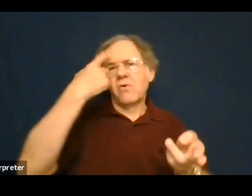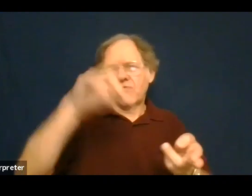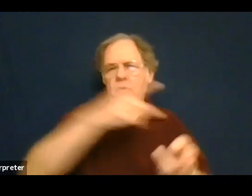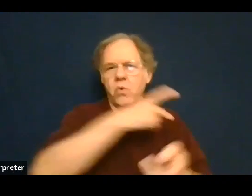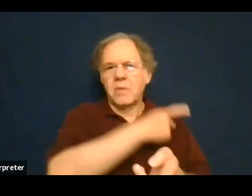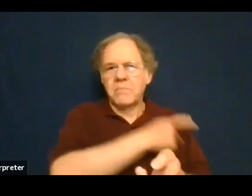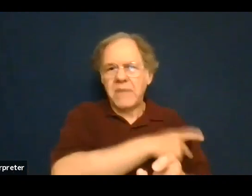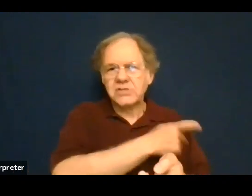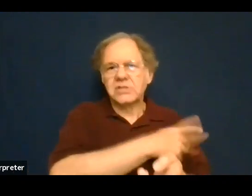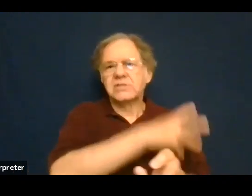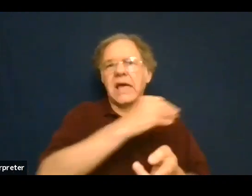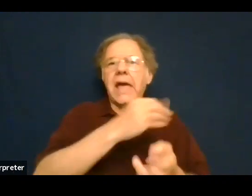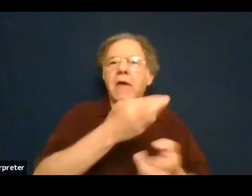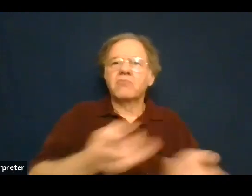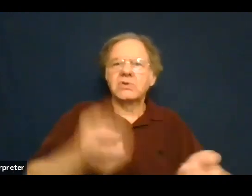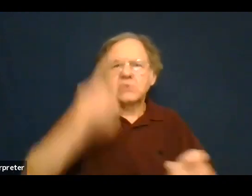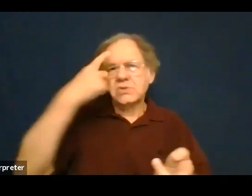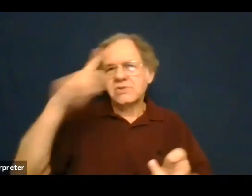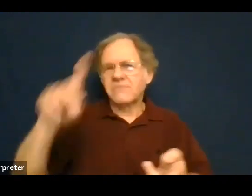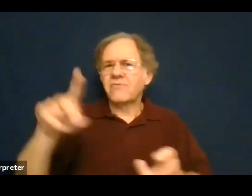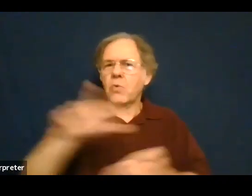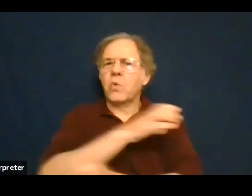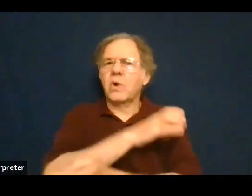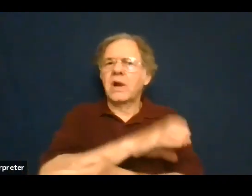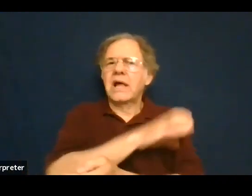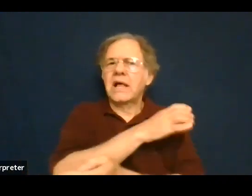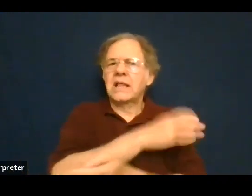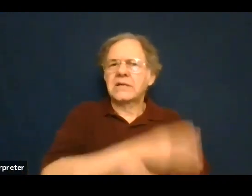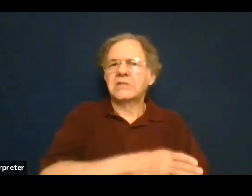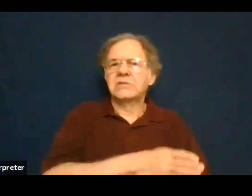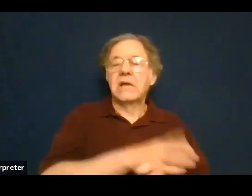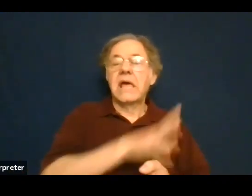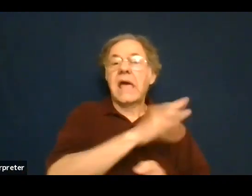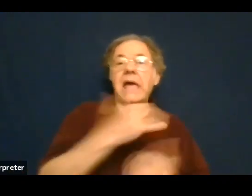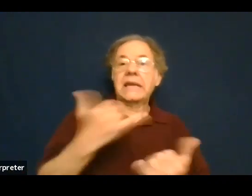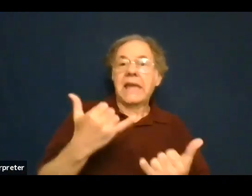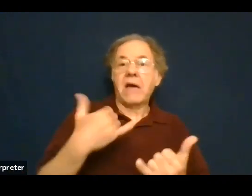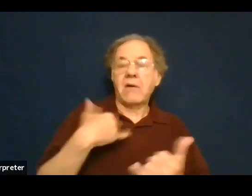And we are about to have the Usher 2 gene reviews published, as well.